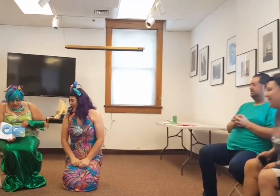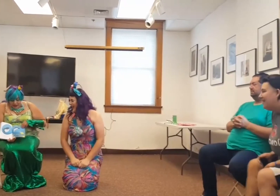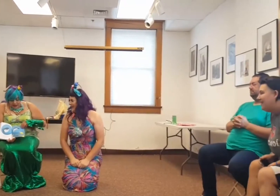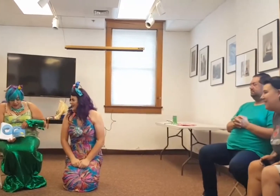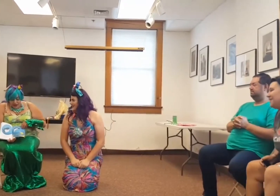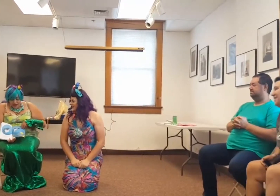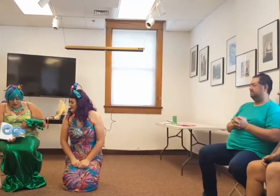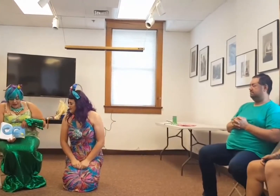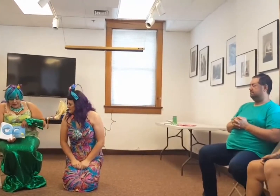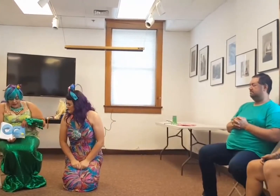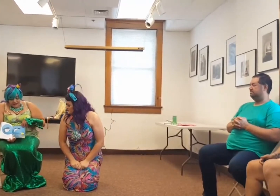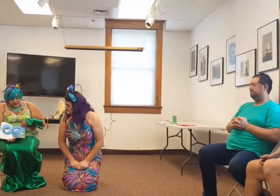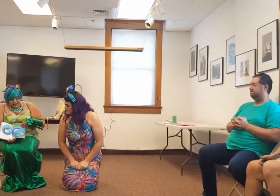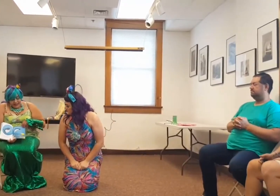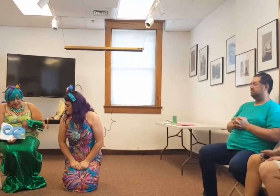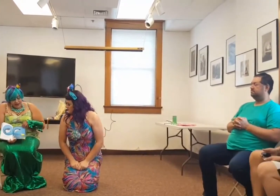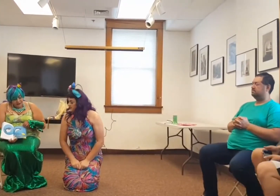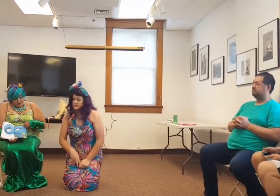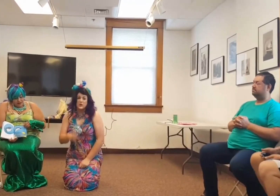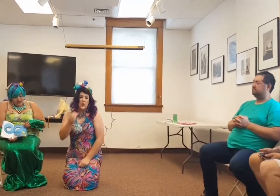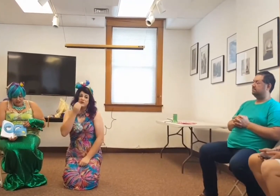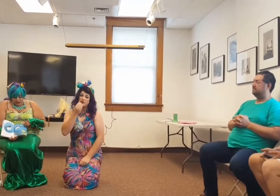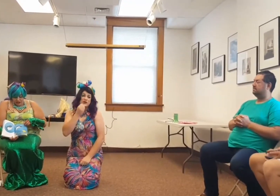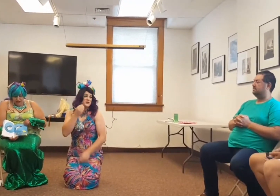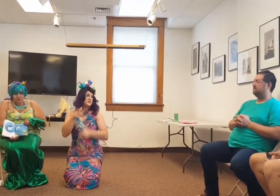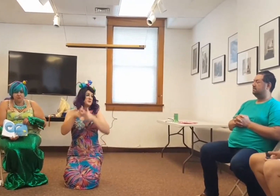No snack for big shark.